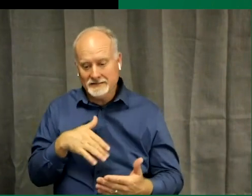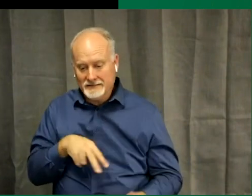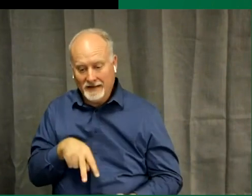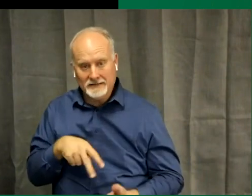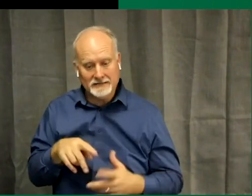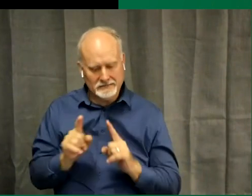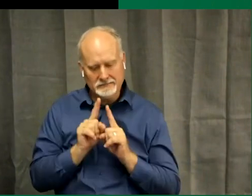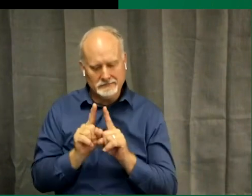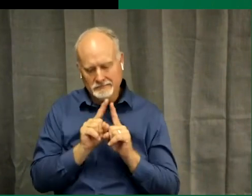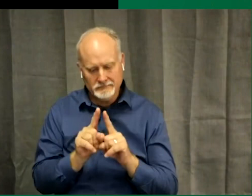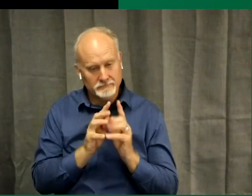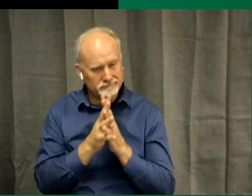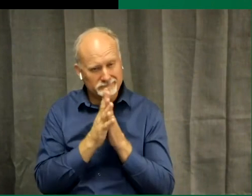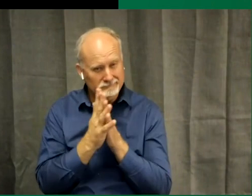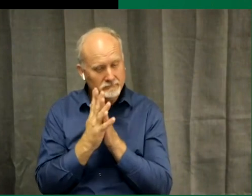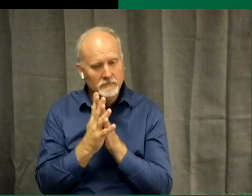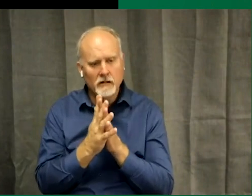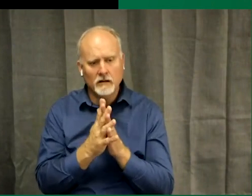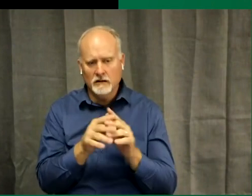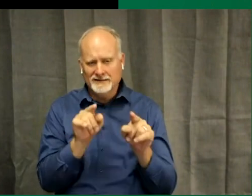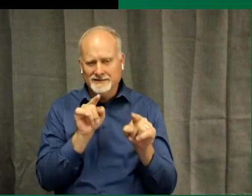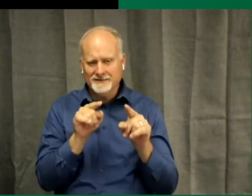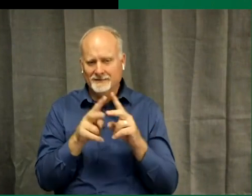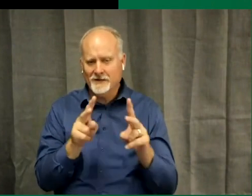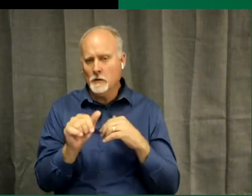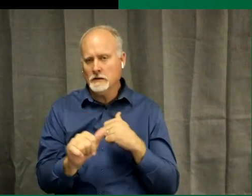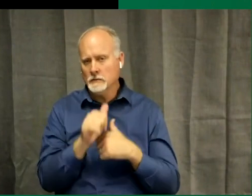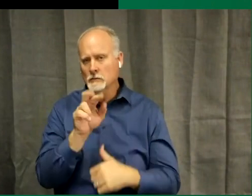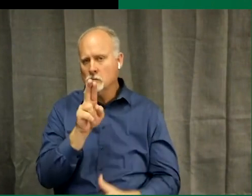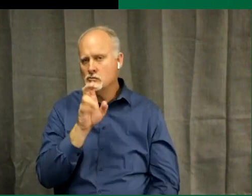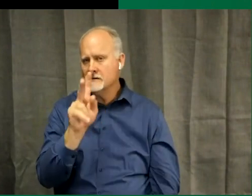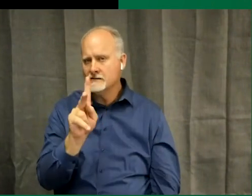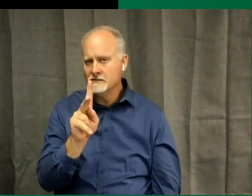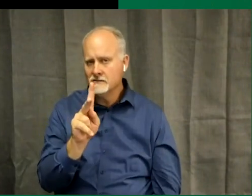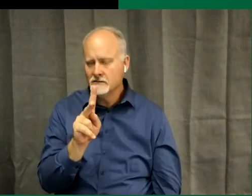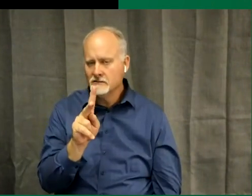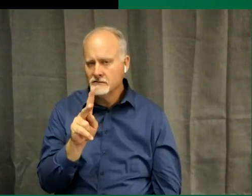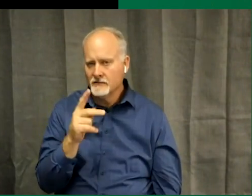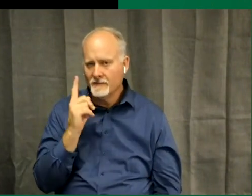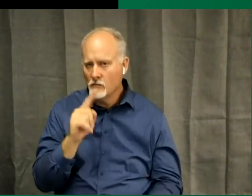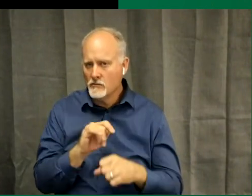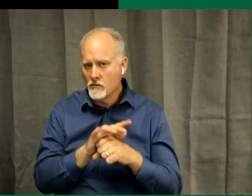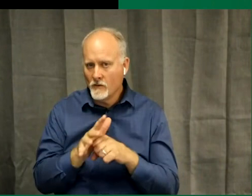these two situations are going to be very risky in terms of um cobid if someone at the gathering has